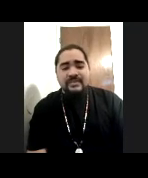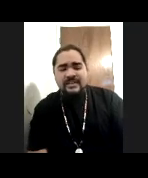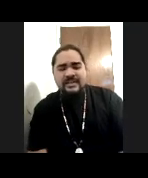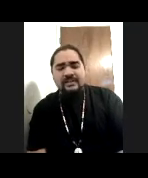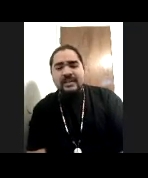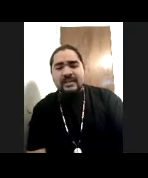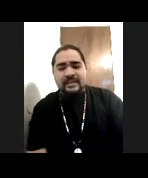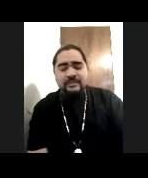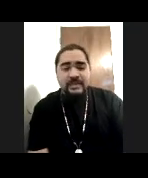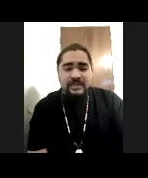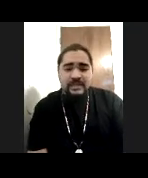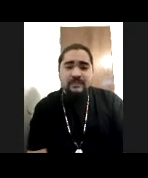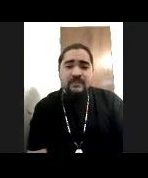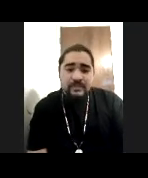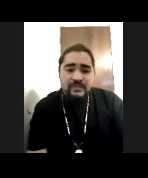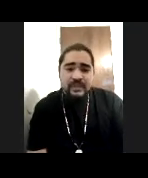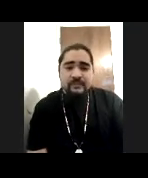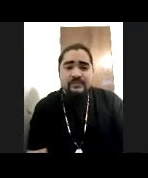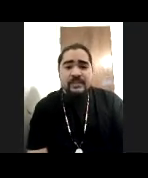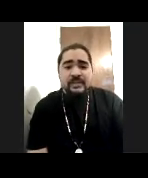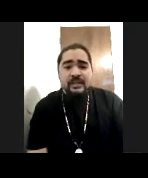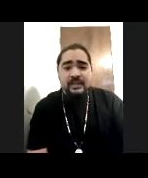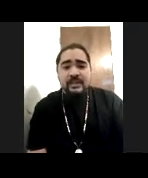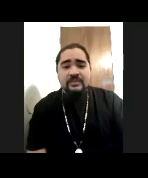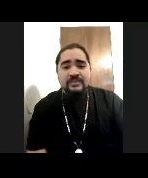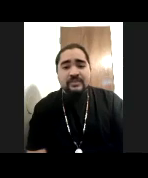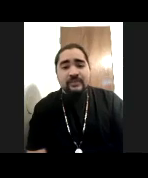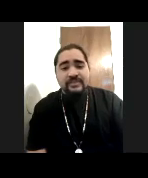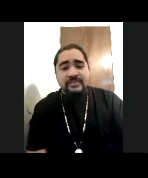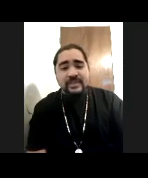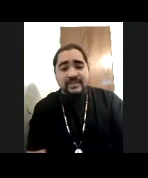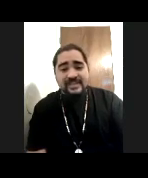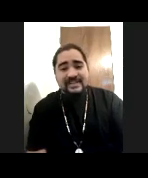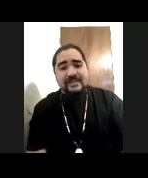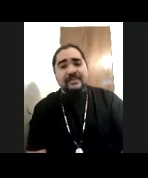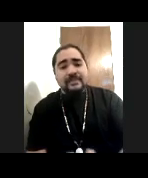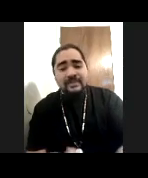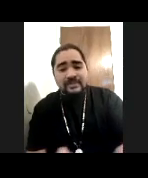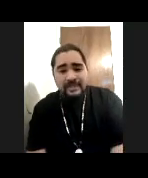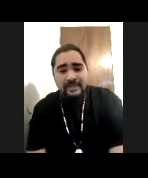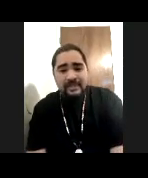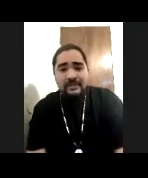They need to learn how to, like, speak for themselves and use it to the fullest extent, you know, to to be a leader.